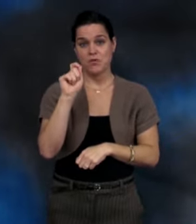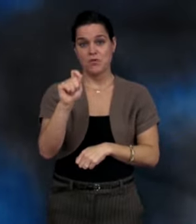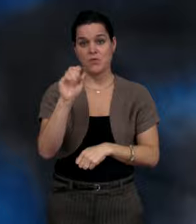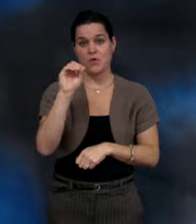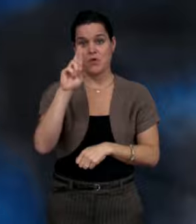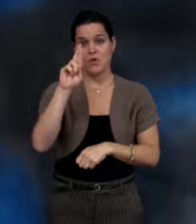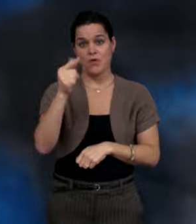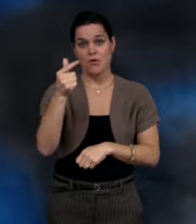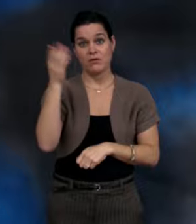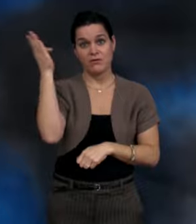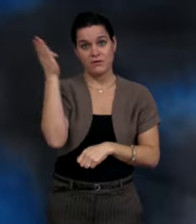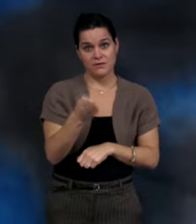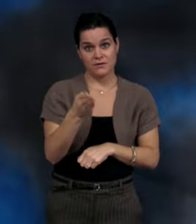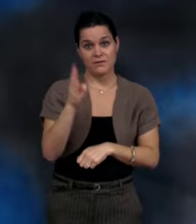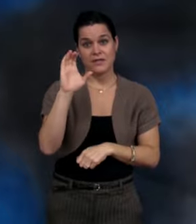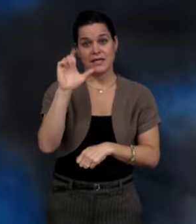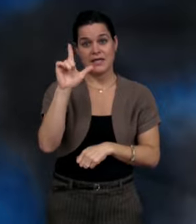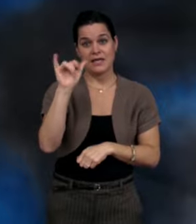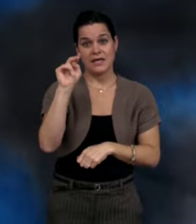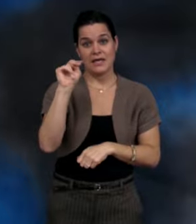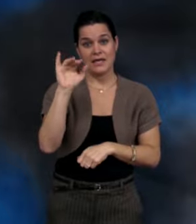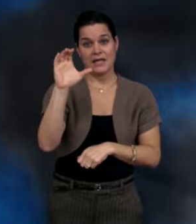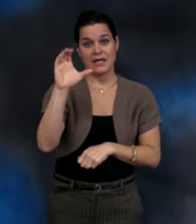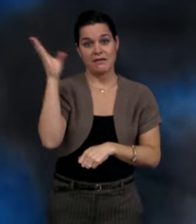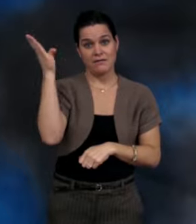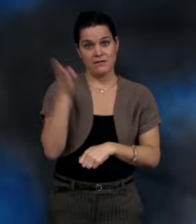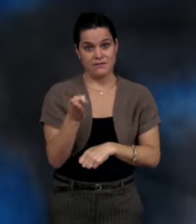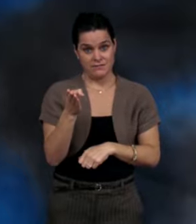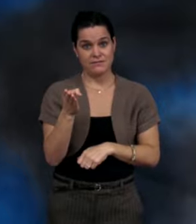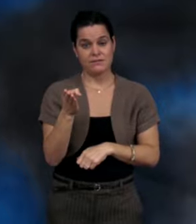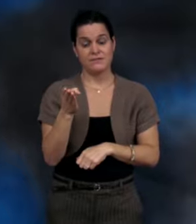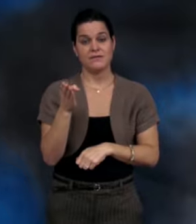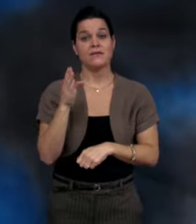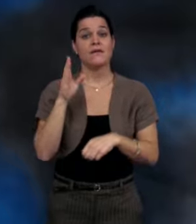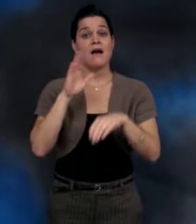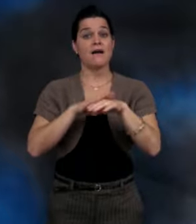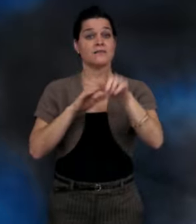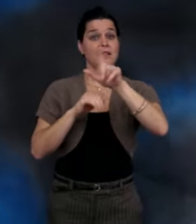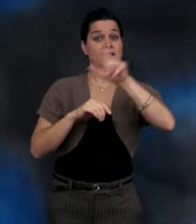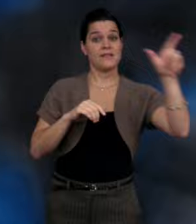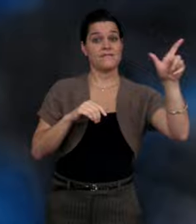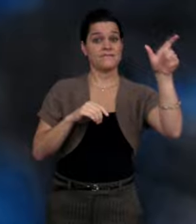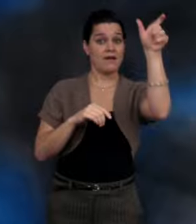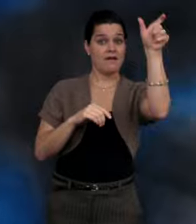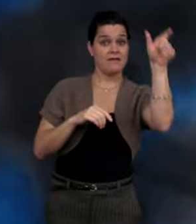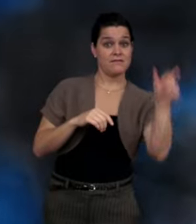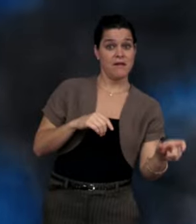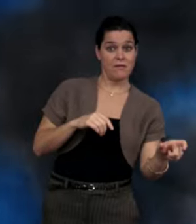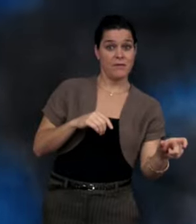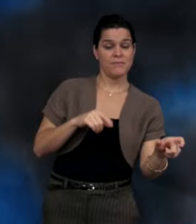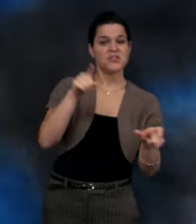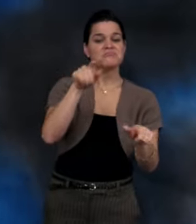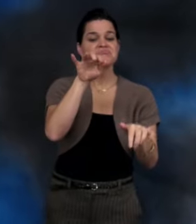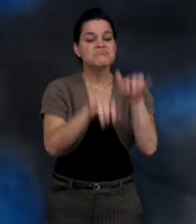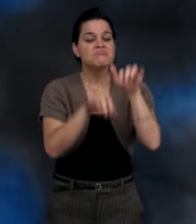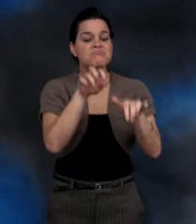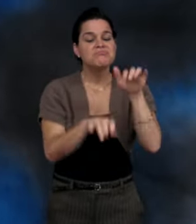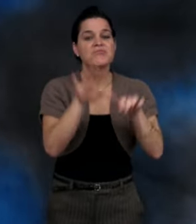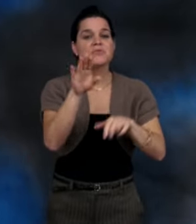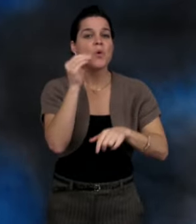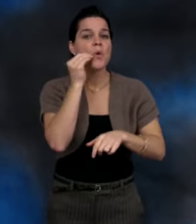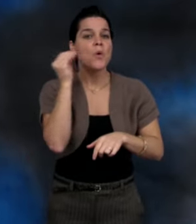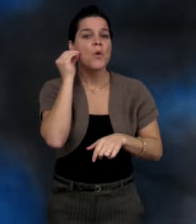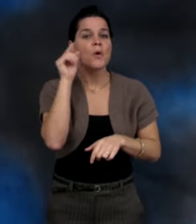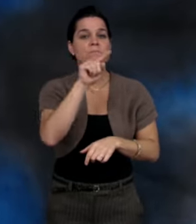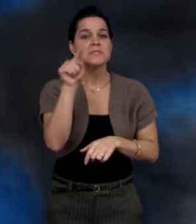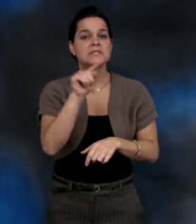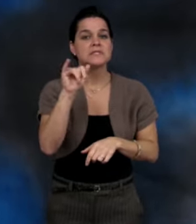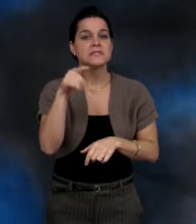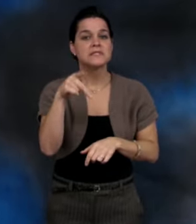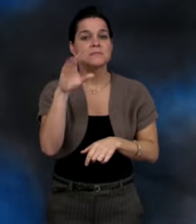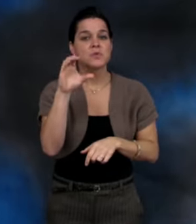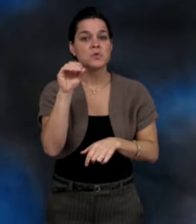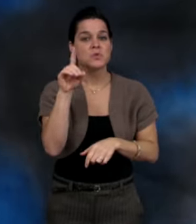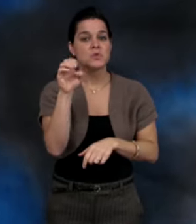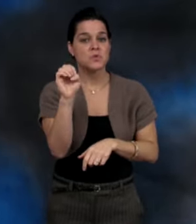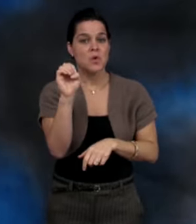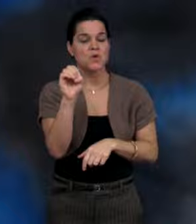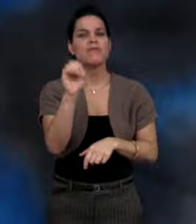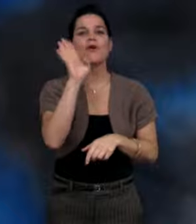the left hand column, you can enter your home